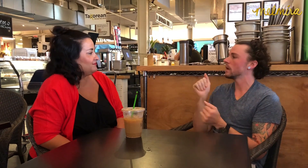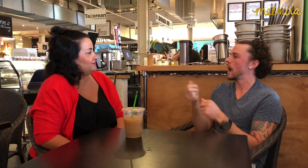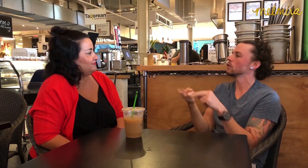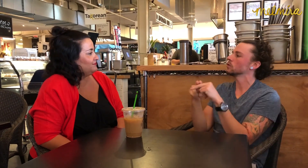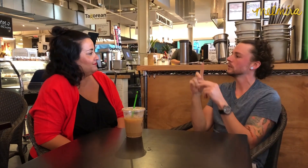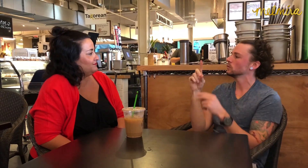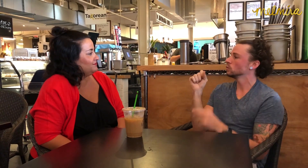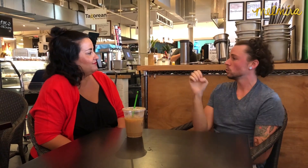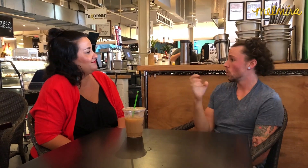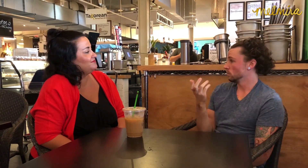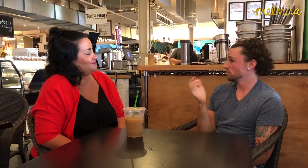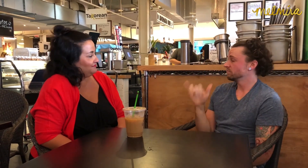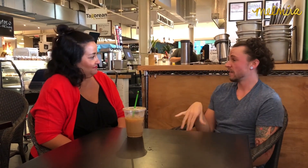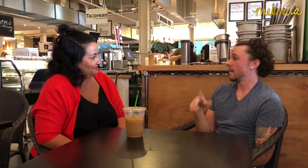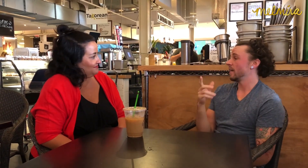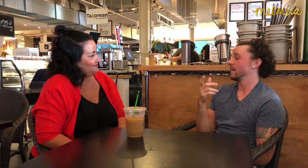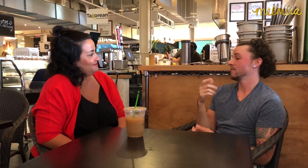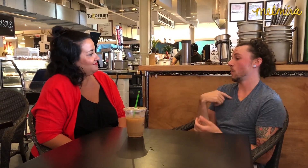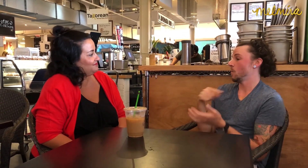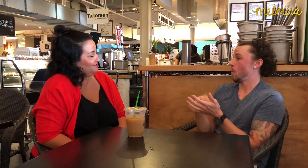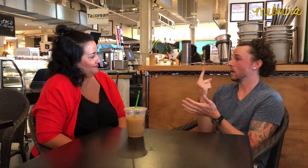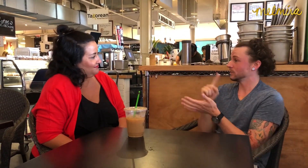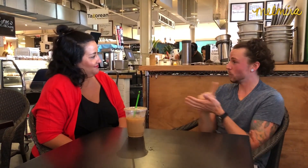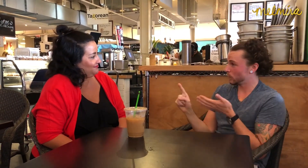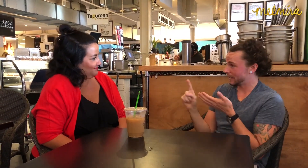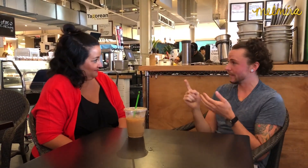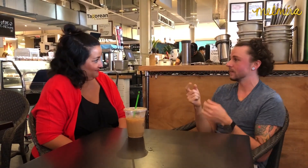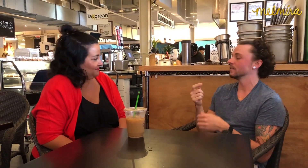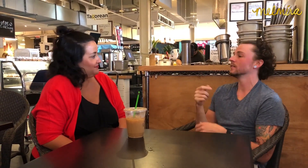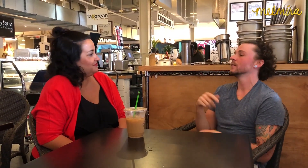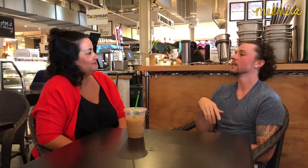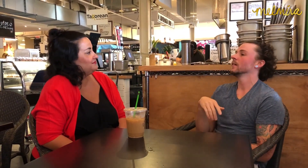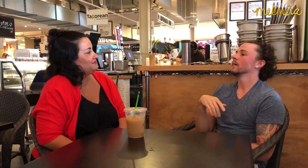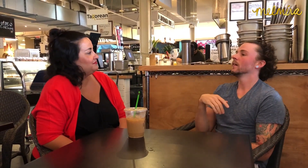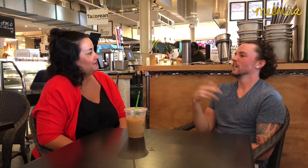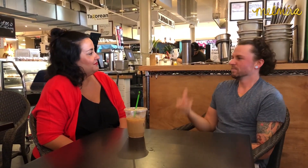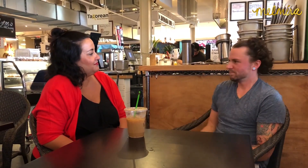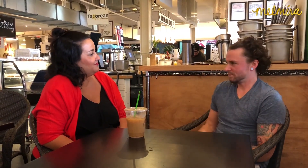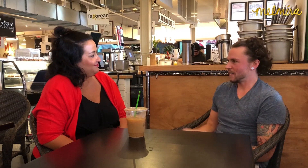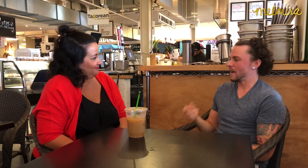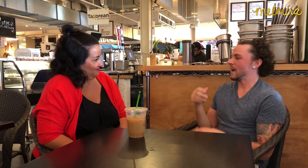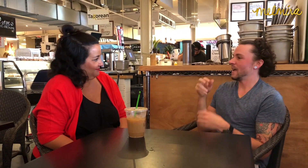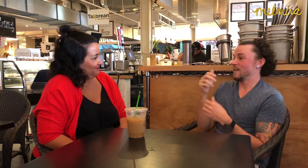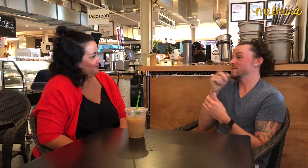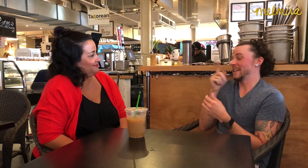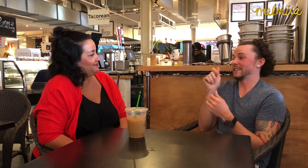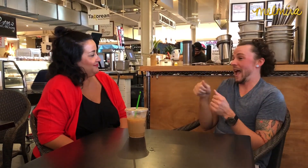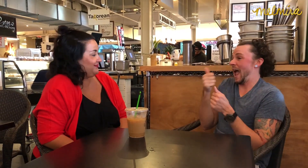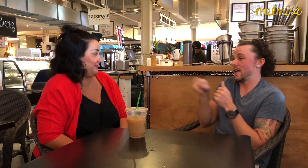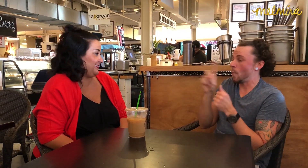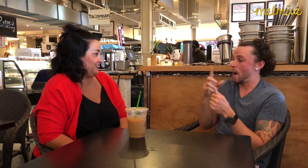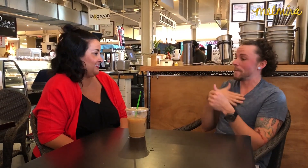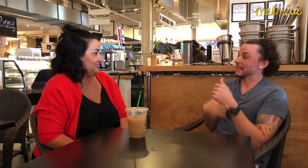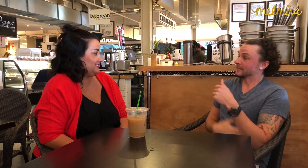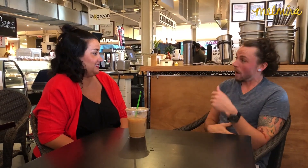and I was cleared to increase my dosage. I was taking it once weekly via shots to my hamstring. I can receive these shots anywhere